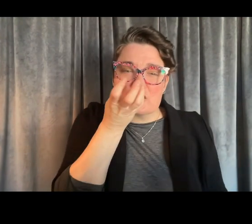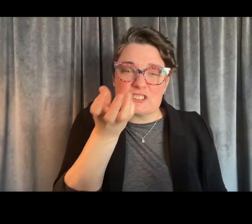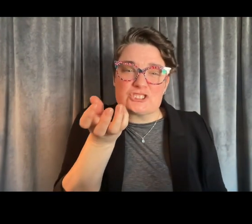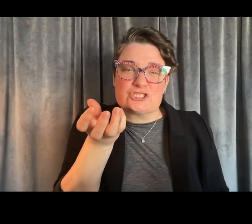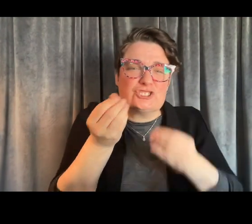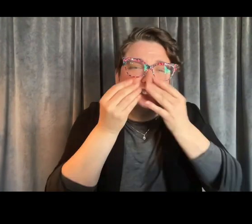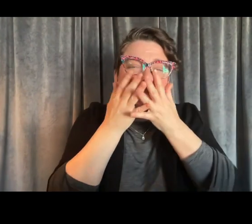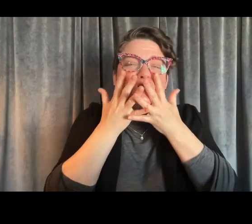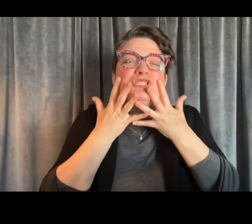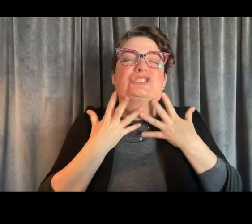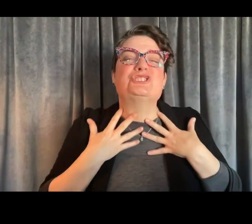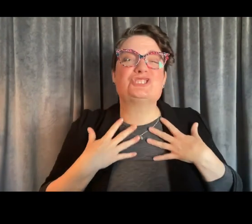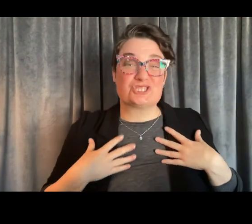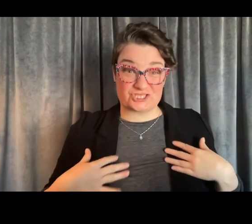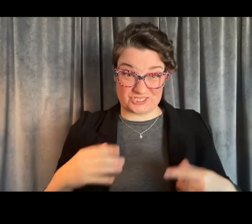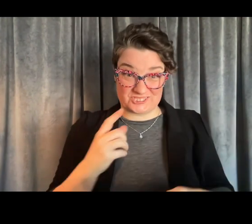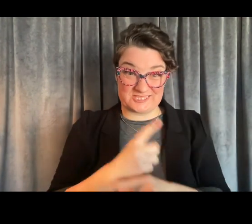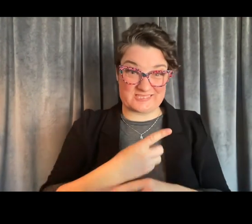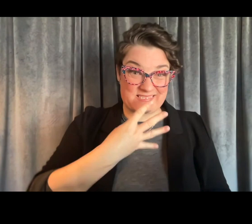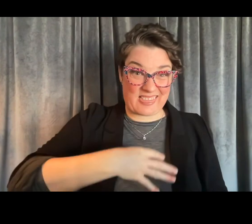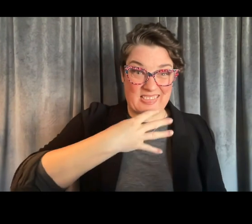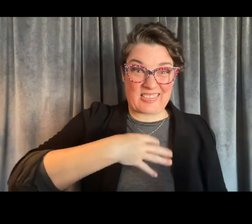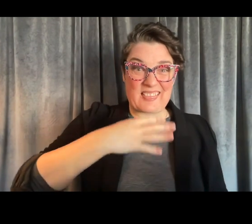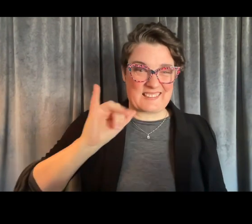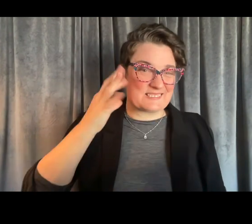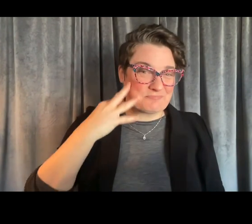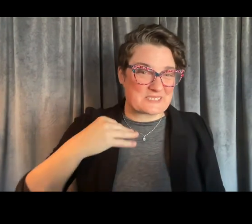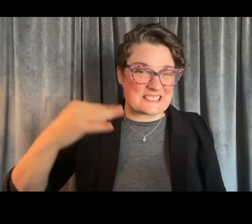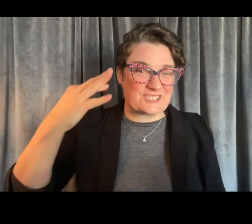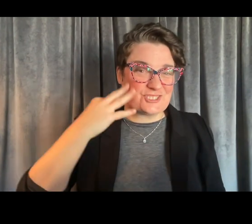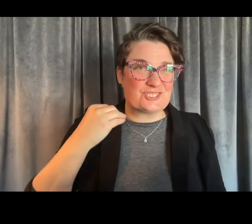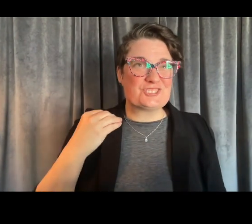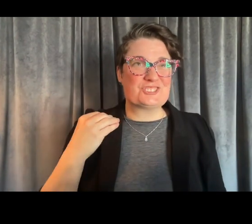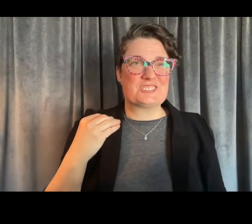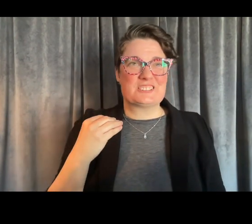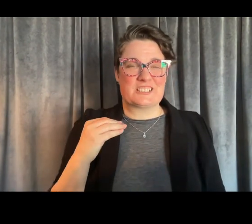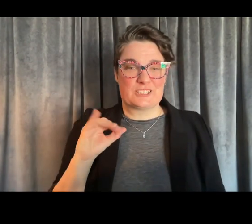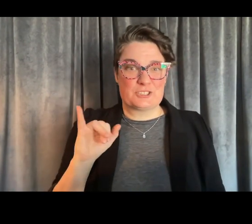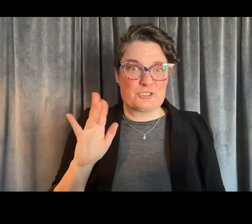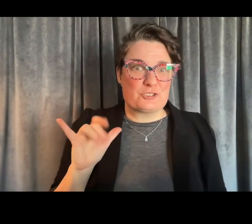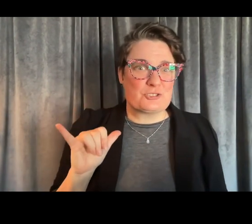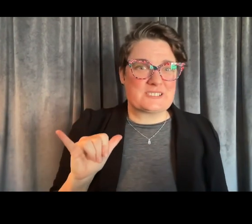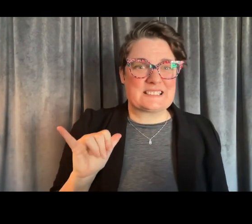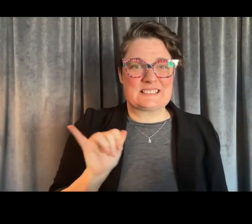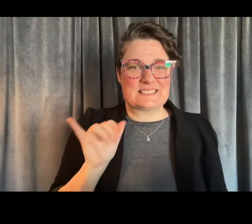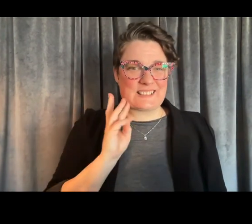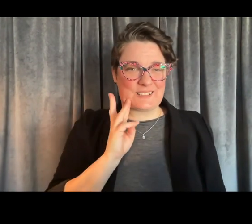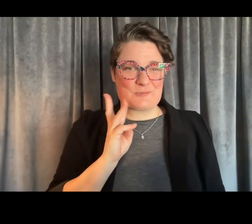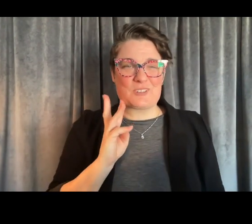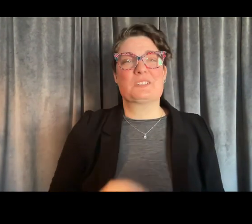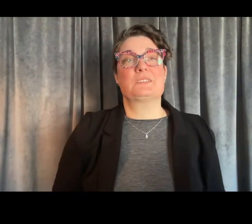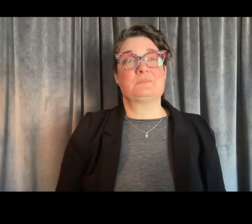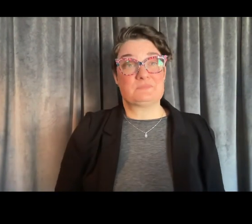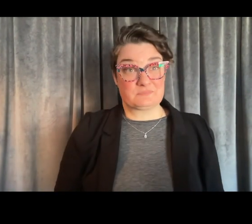gushing over your face and like a peach. Like, oh, that's so like juicy, watery. Rebekah: Mm-hmm Yeah.